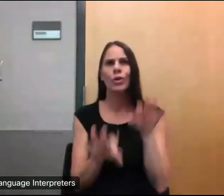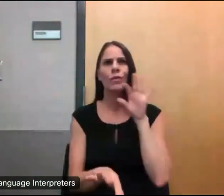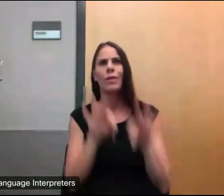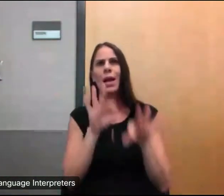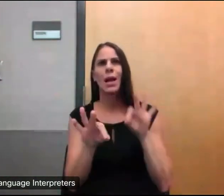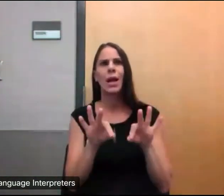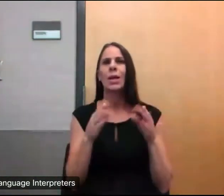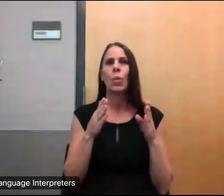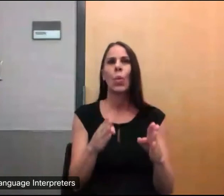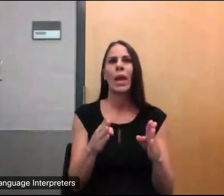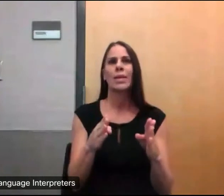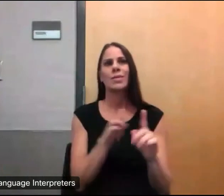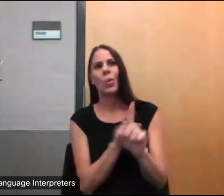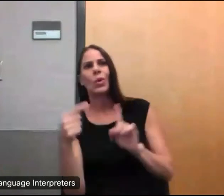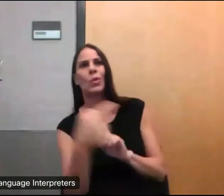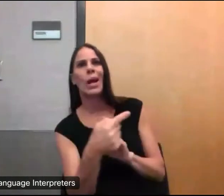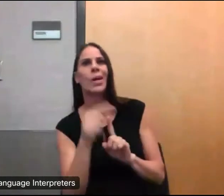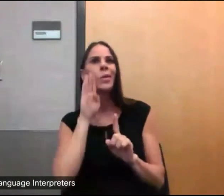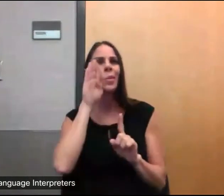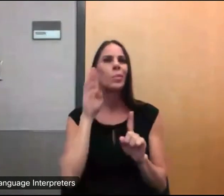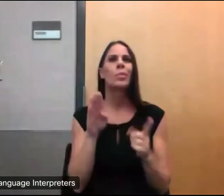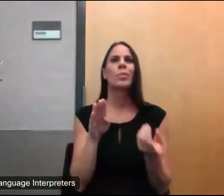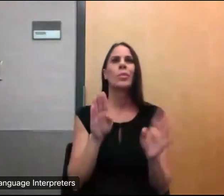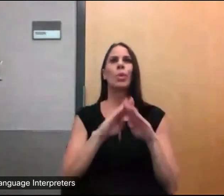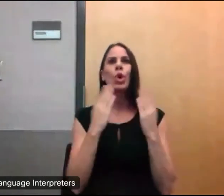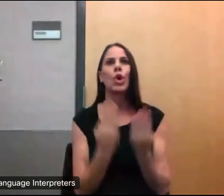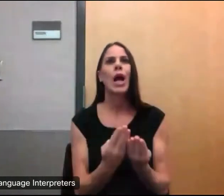like a commissioner statement, like, whatever he called it. So, it didn't have to go through 17,000 layers of approval. He's like, no, that's the thing.